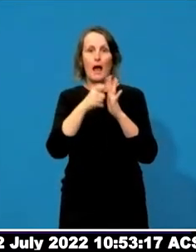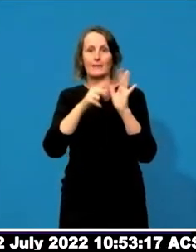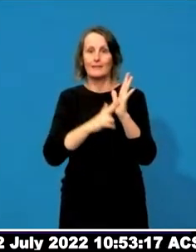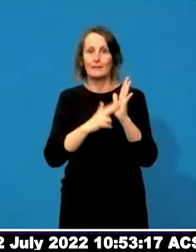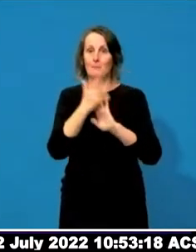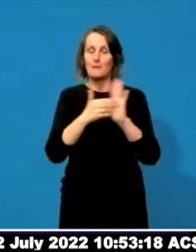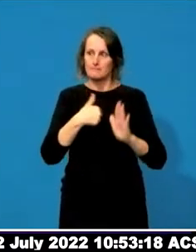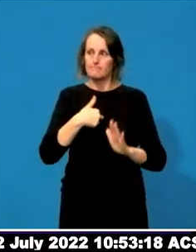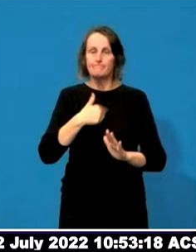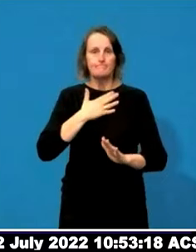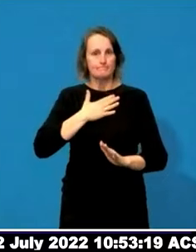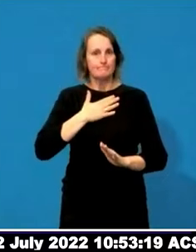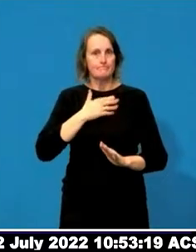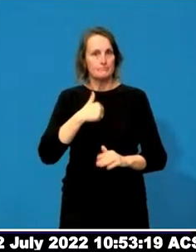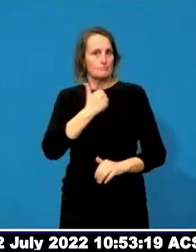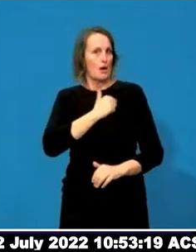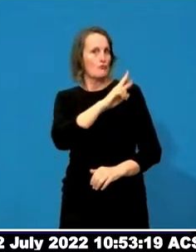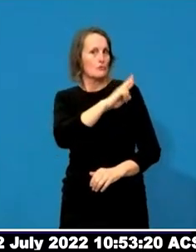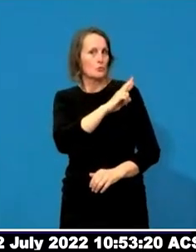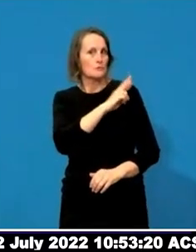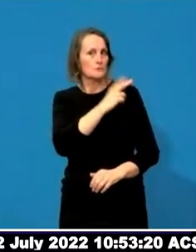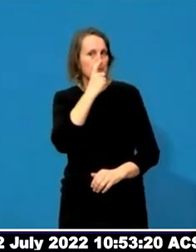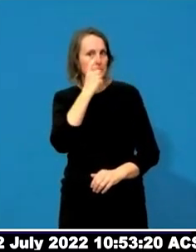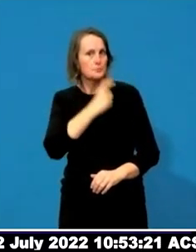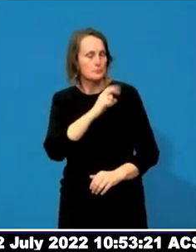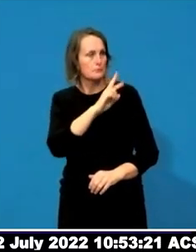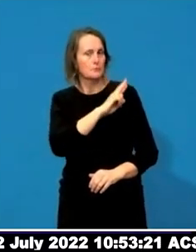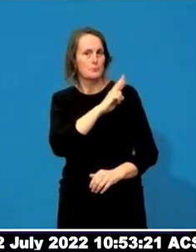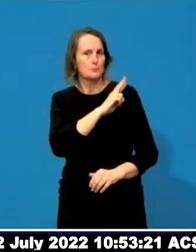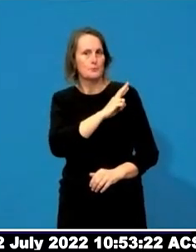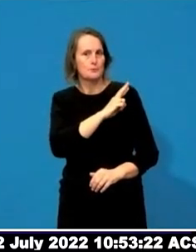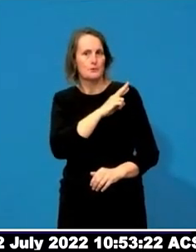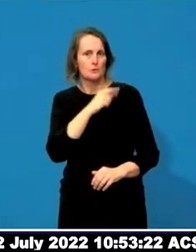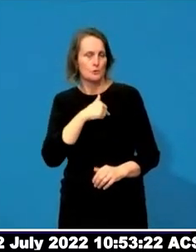to the people that I've been appointed guardian for, and my team assists me to do that.